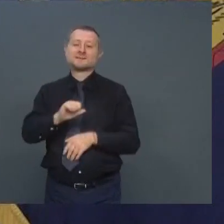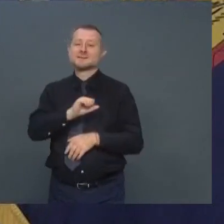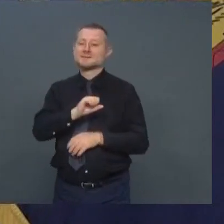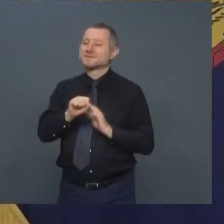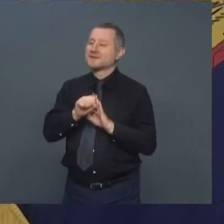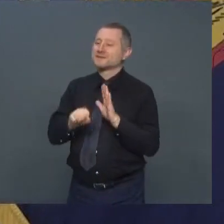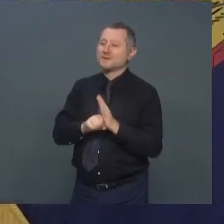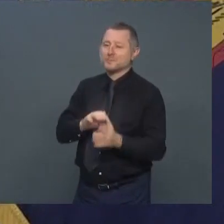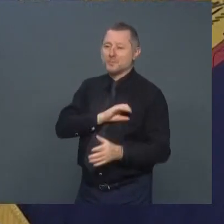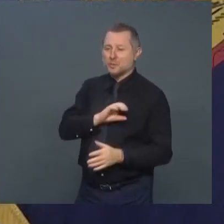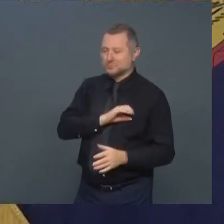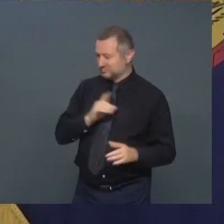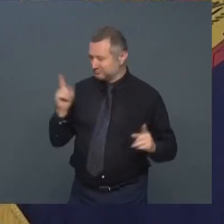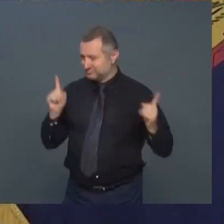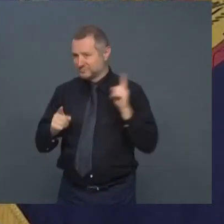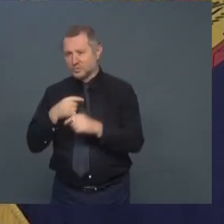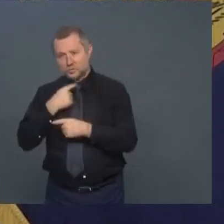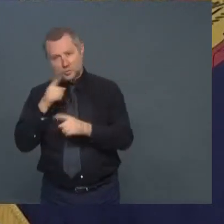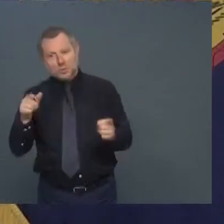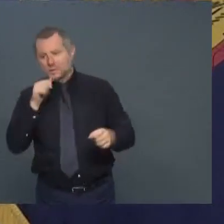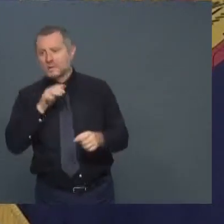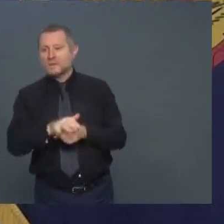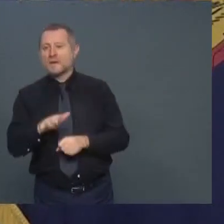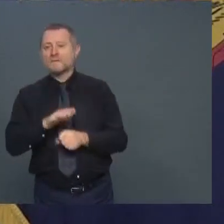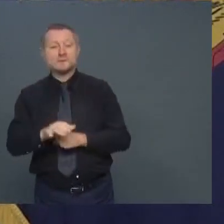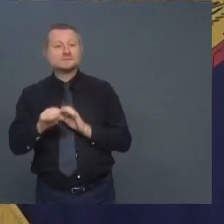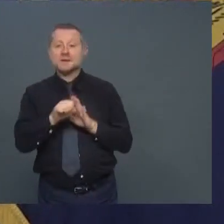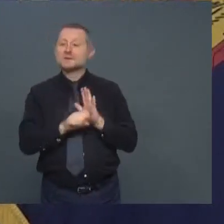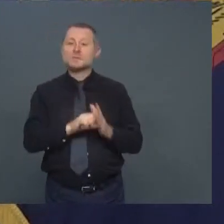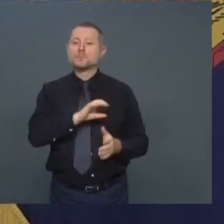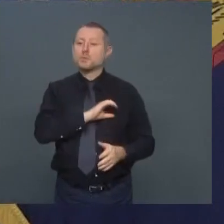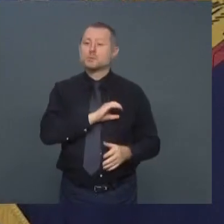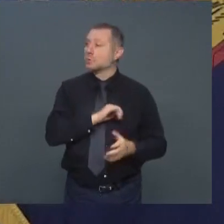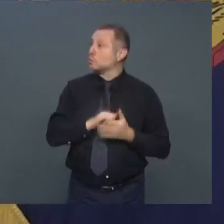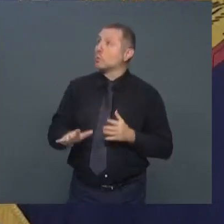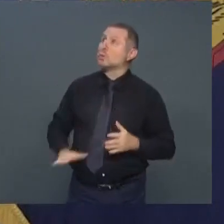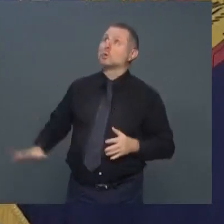ON THE BARS, RESTAURANTS, WE SENT IN IN THE STATE POLICE.